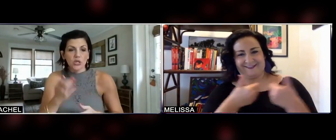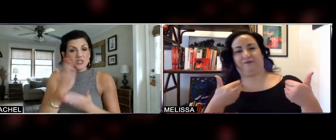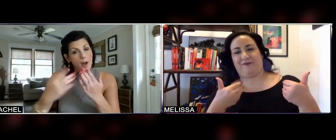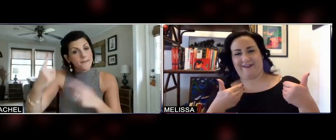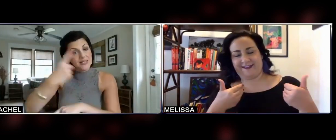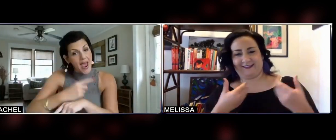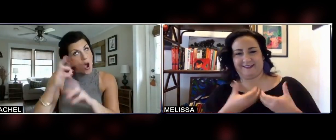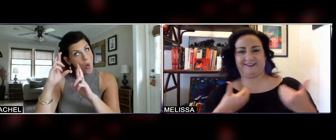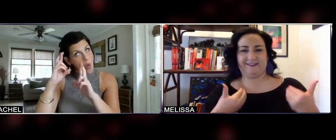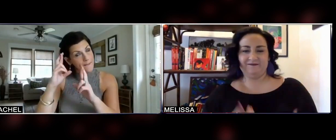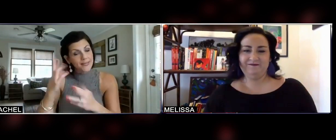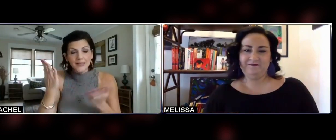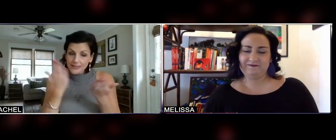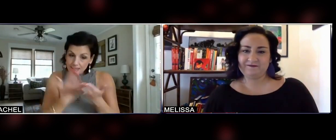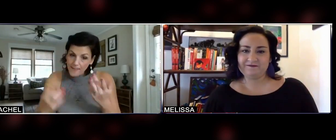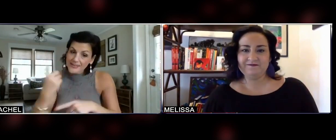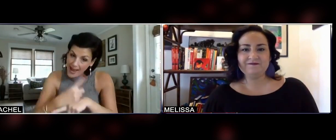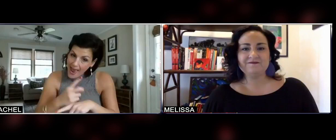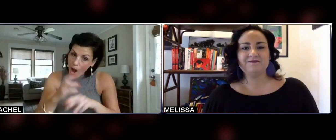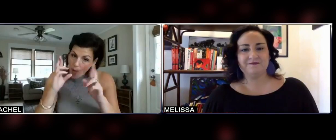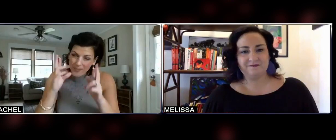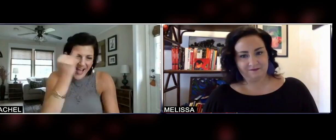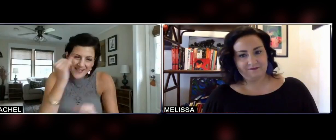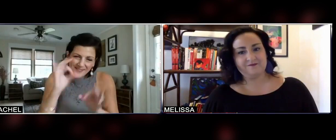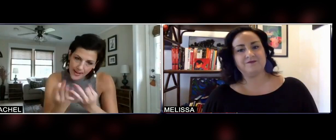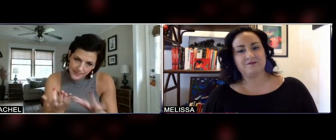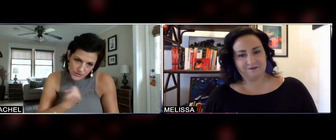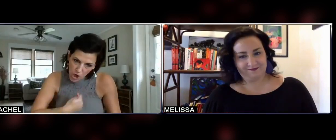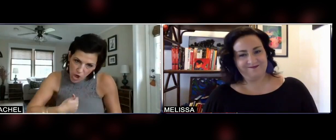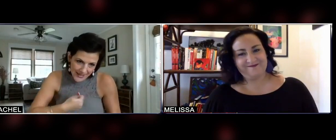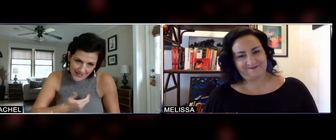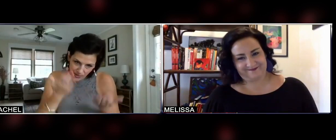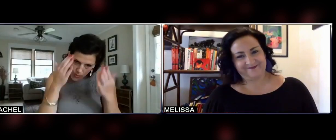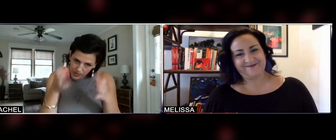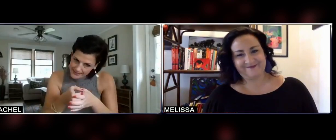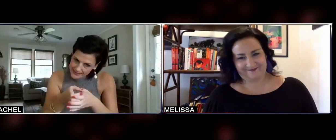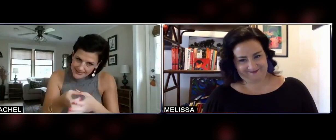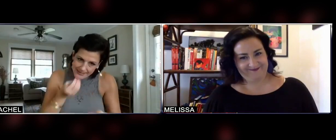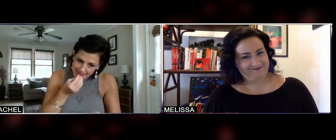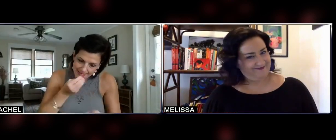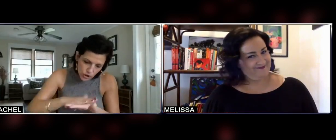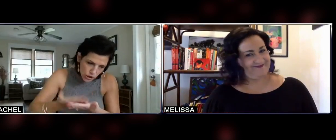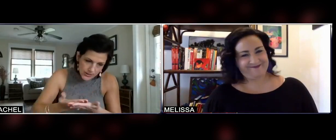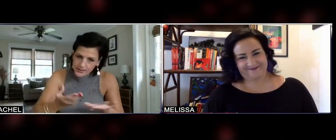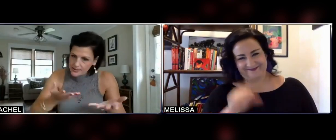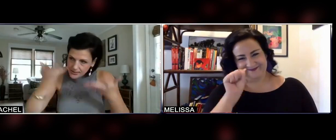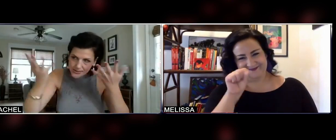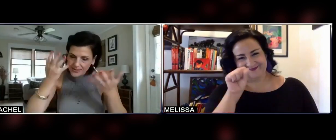Maybe someday, we will be able to. 406 00:16:47,173 --> 00:16:46,839 Yes, you can't separate yourself as a parent. You know, Italian families! We are very close knit, we love to eat, and we love to cook!